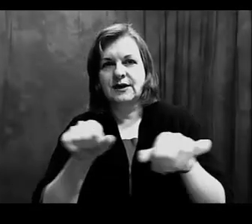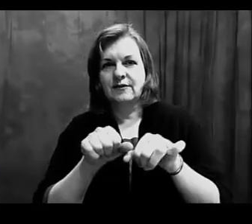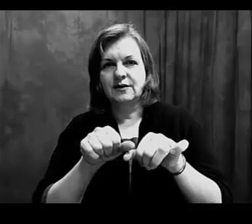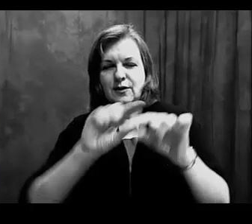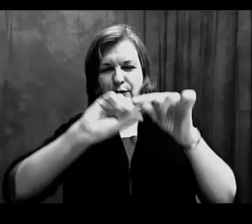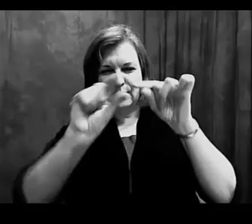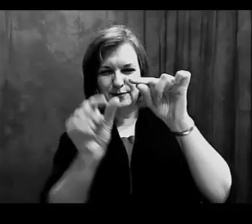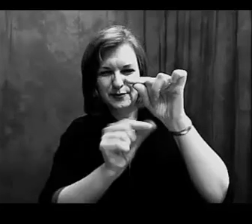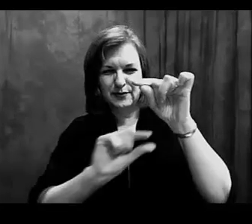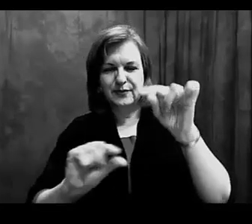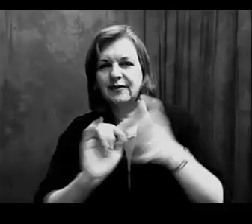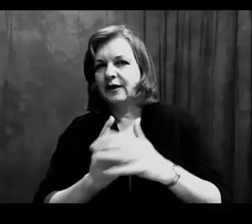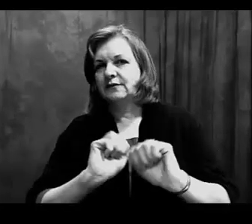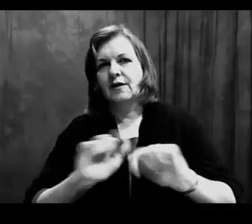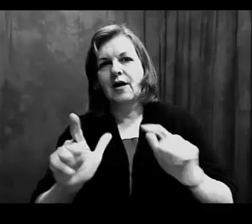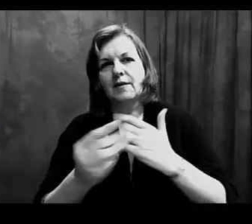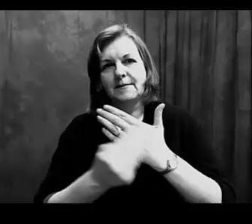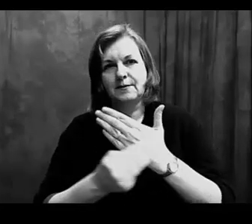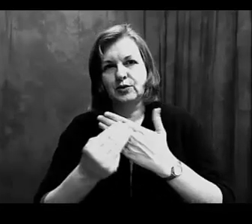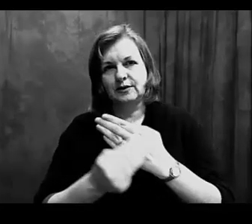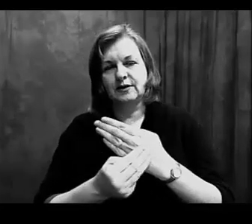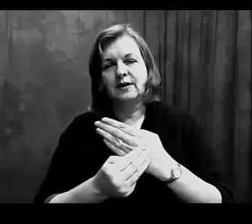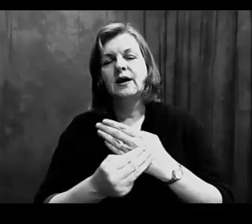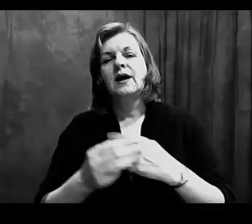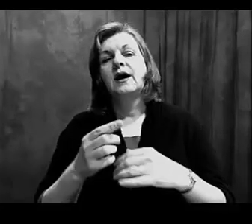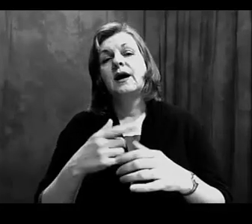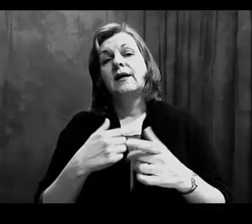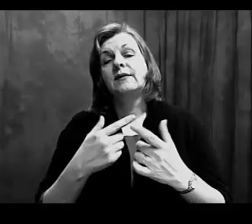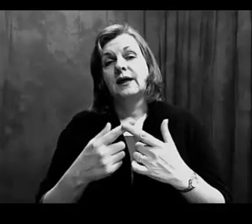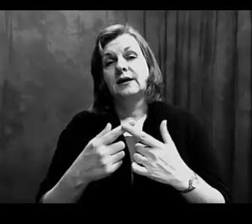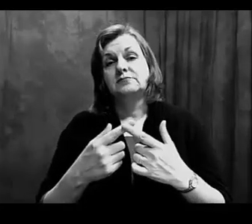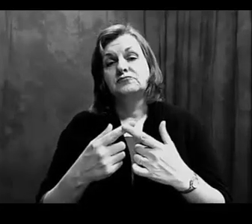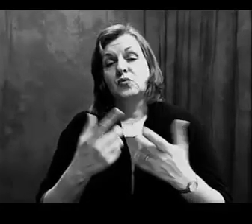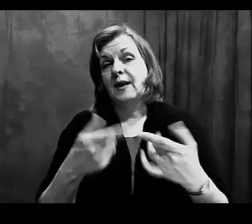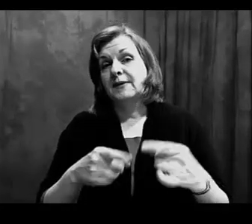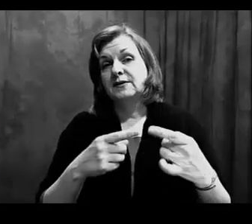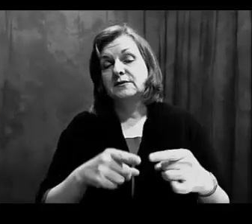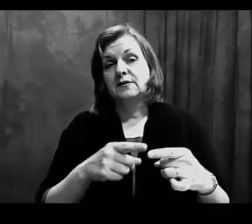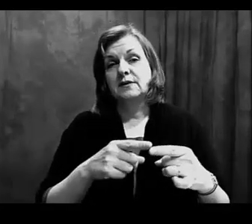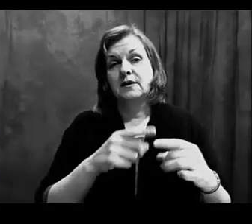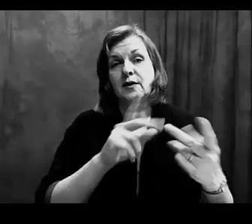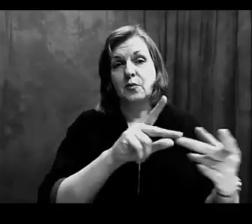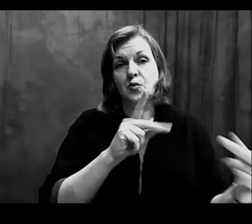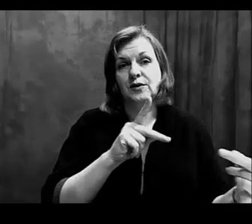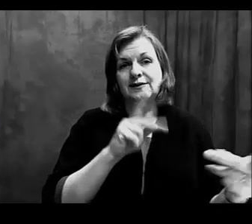lots of folds lots of surface area this is all membrane